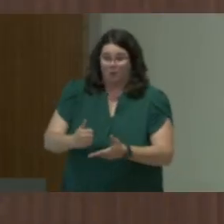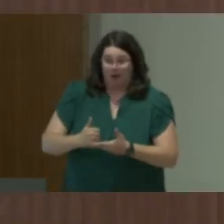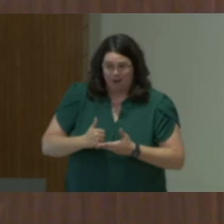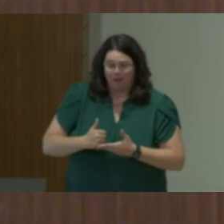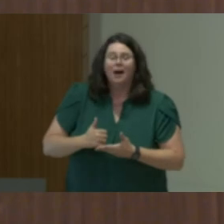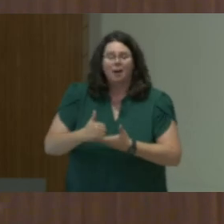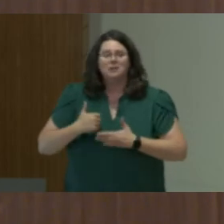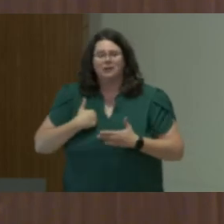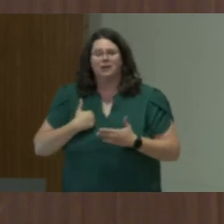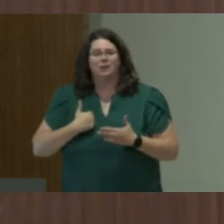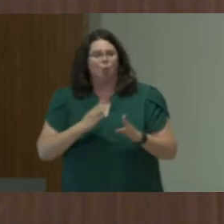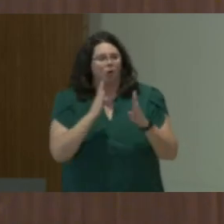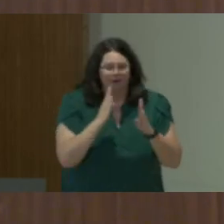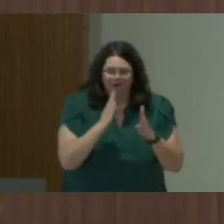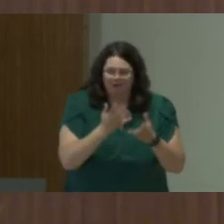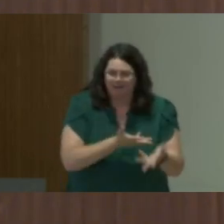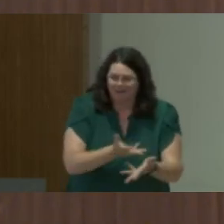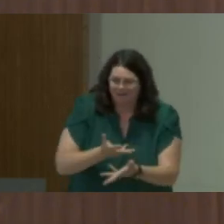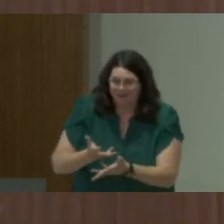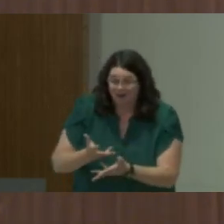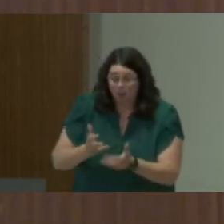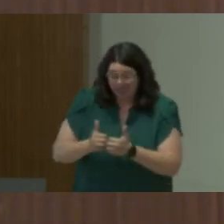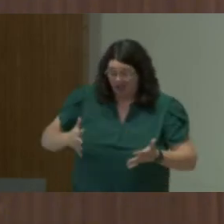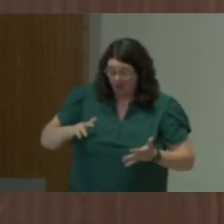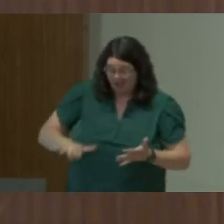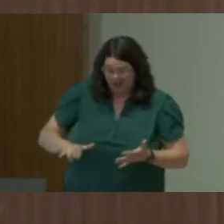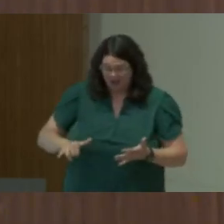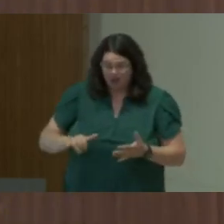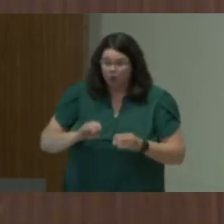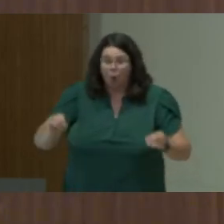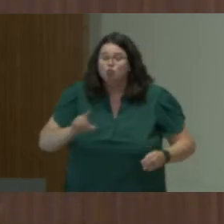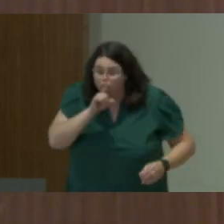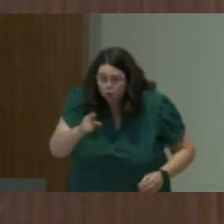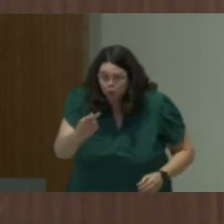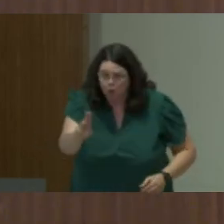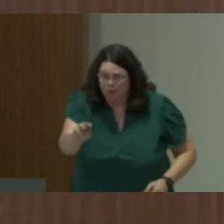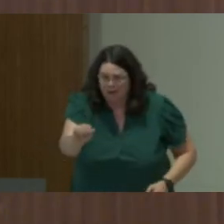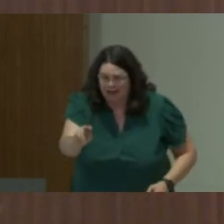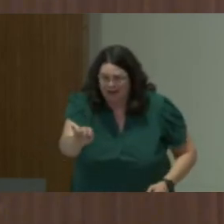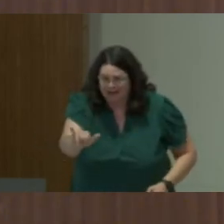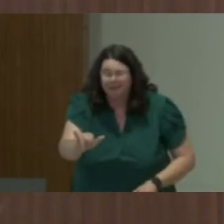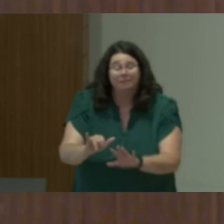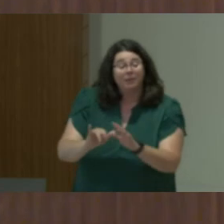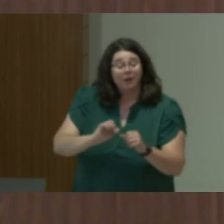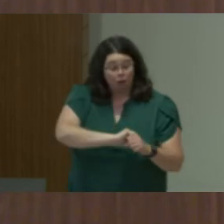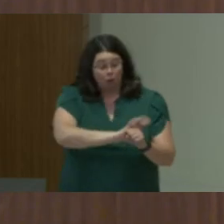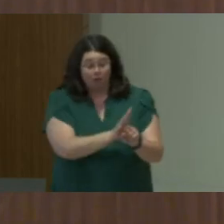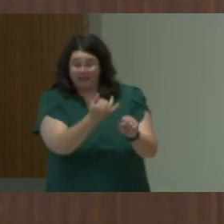there would be no true humanity. In particular, after the COVID-19 pandemic disproportionately